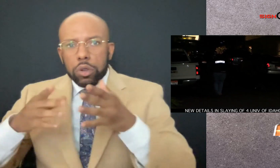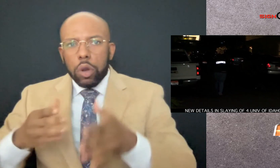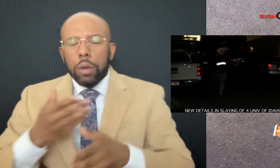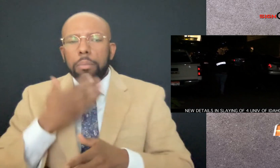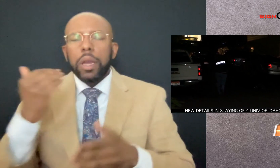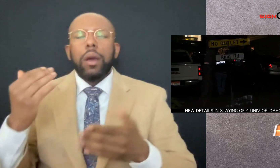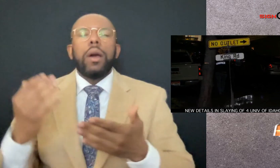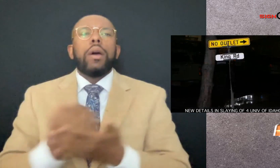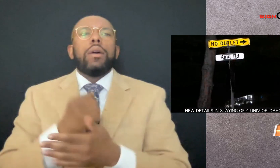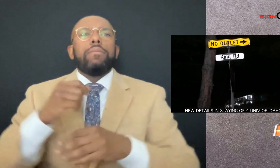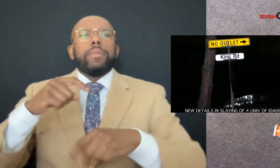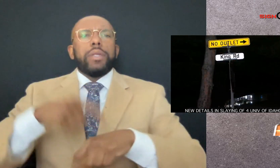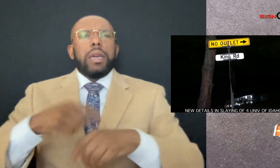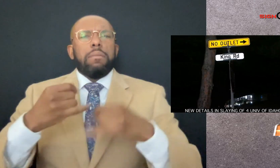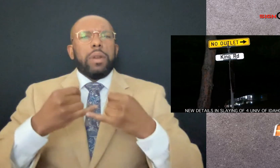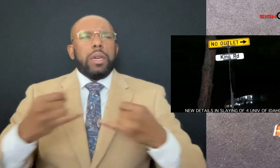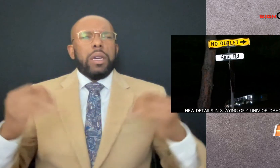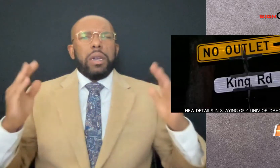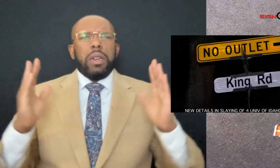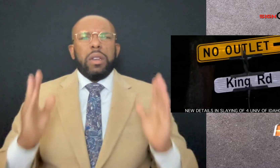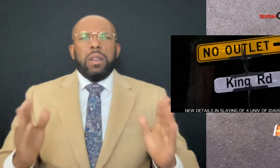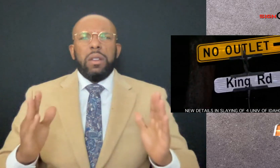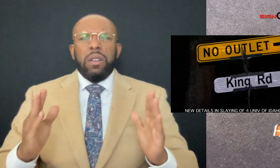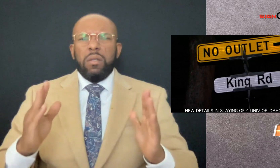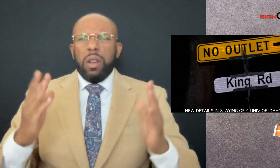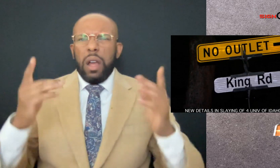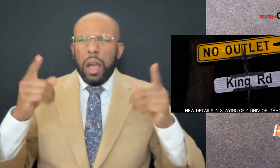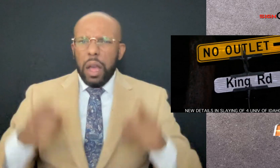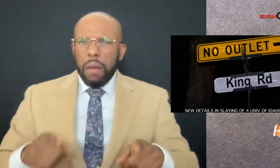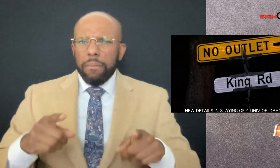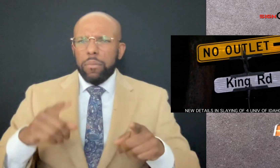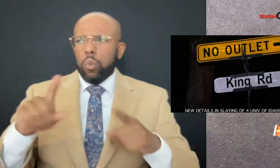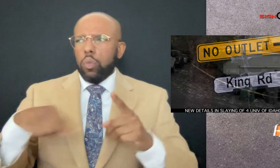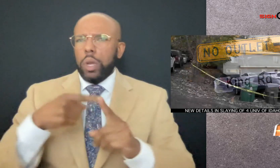Giving investigators a better timeline of the last moments the students were alive.